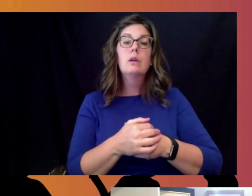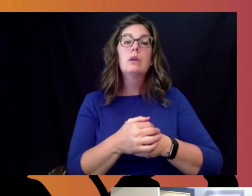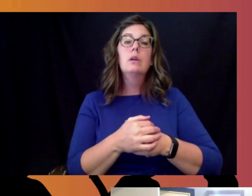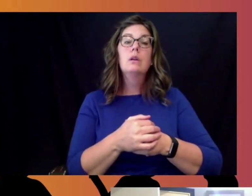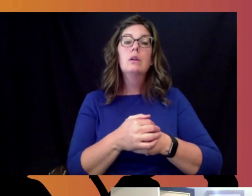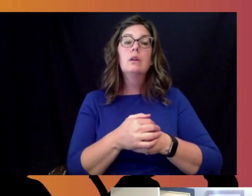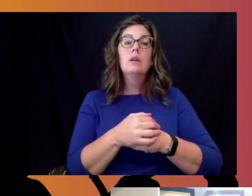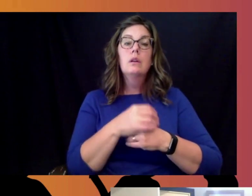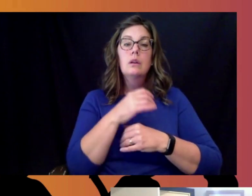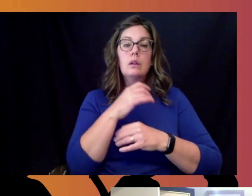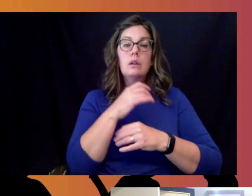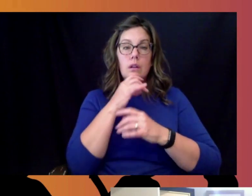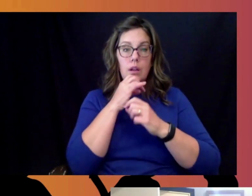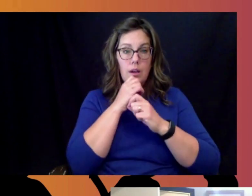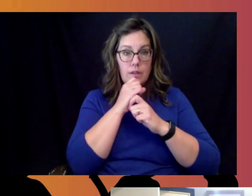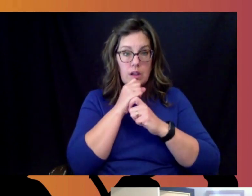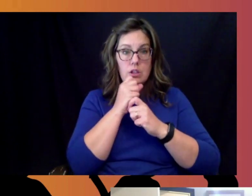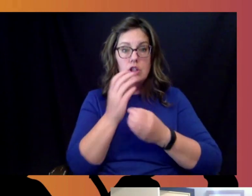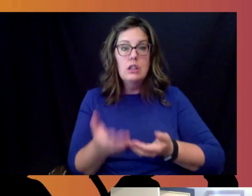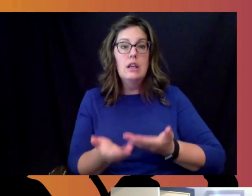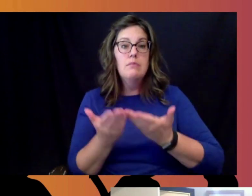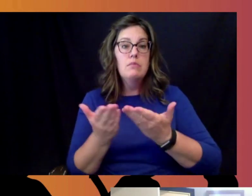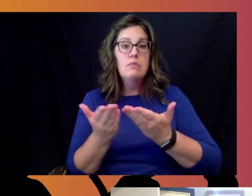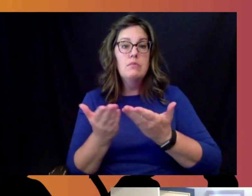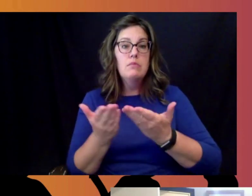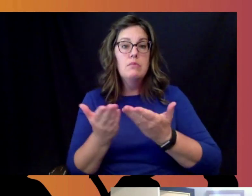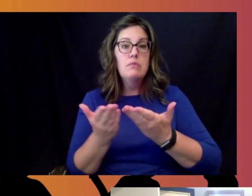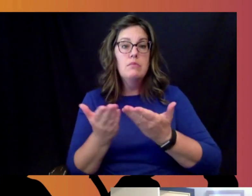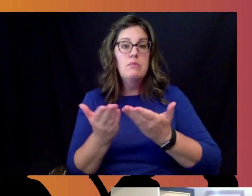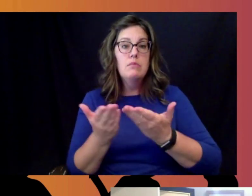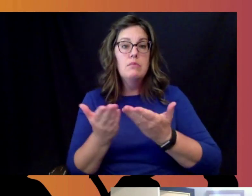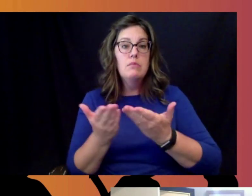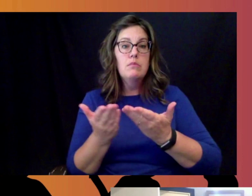providing aid just depending on the needs of the people which continue to change